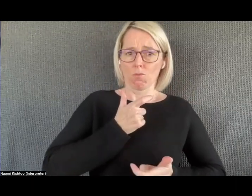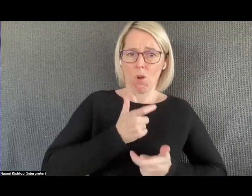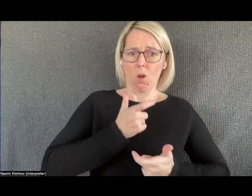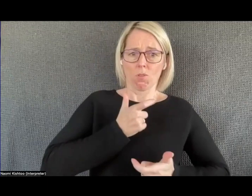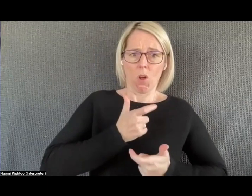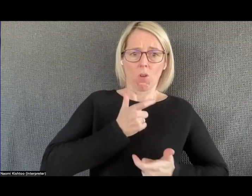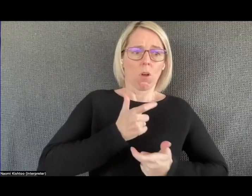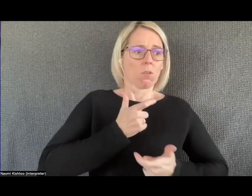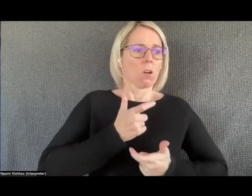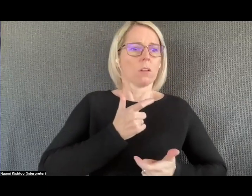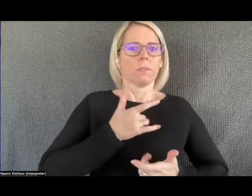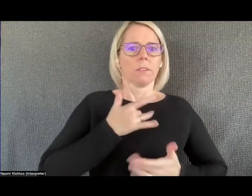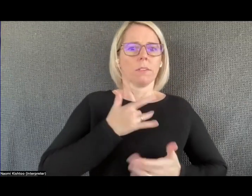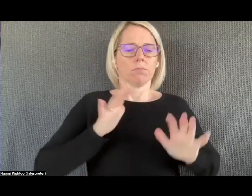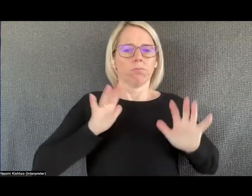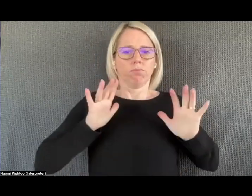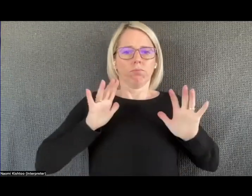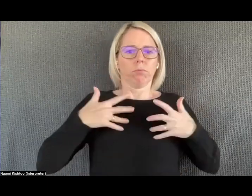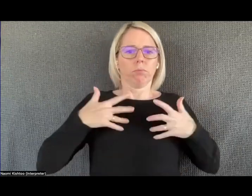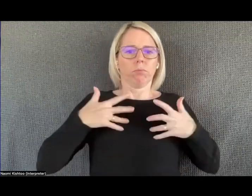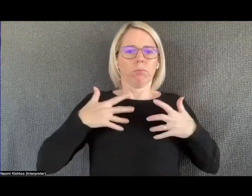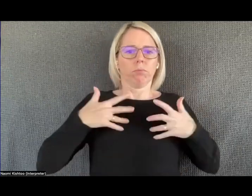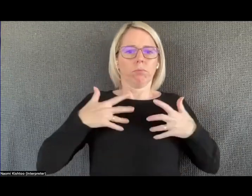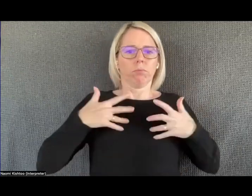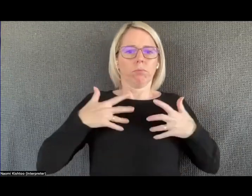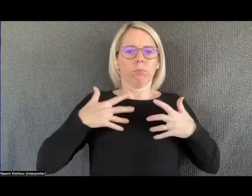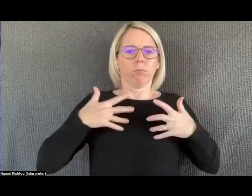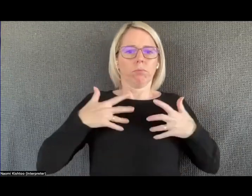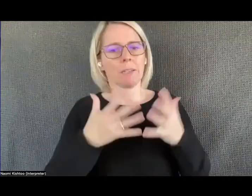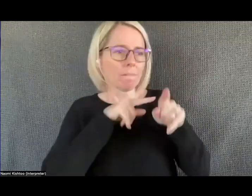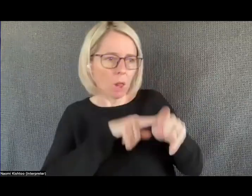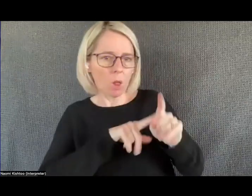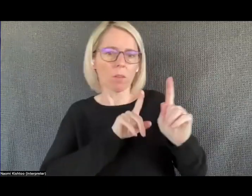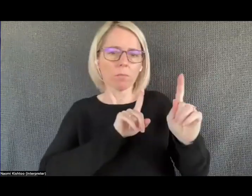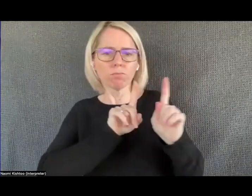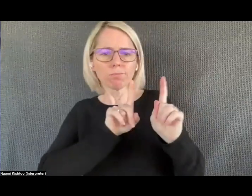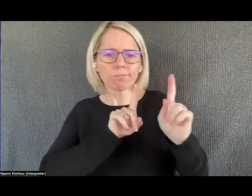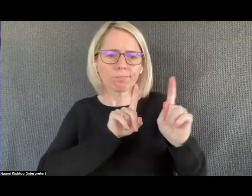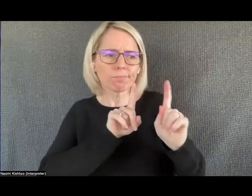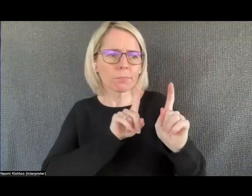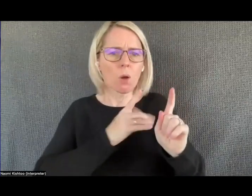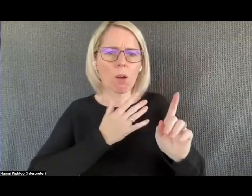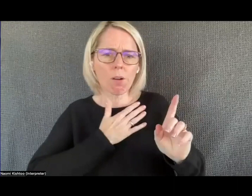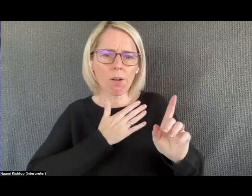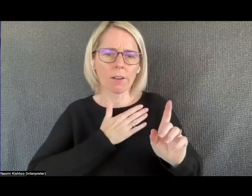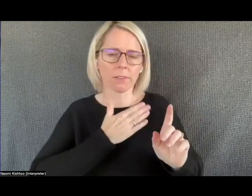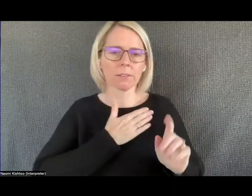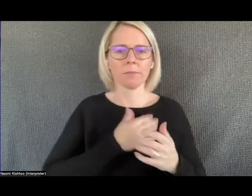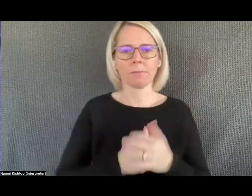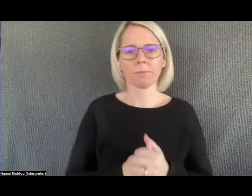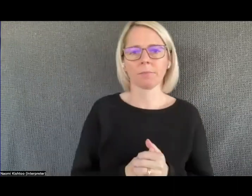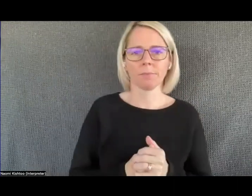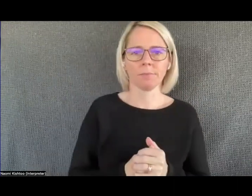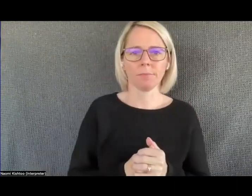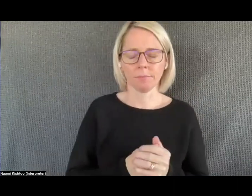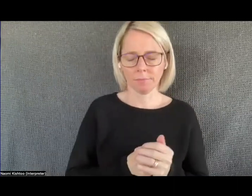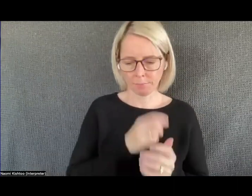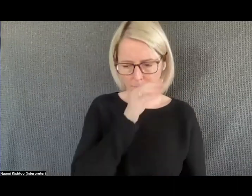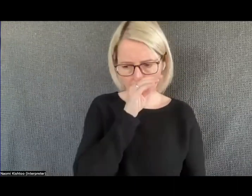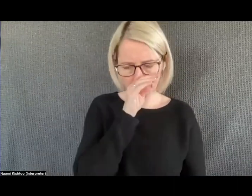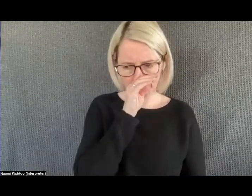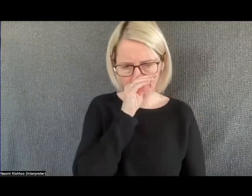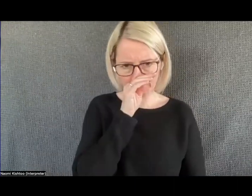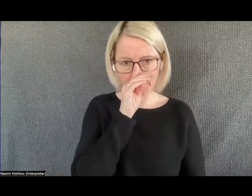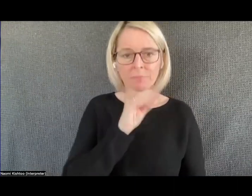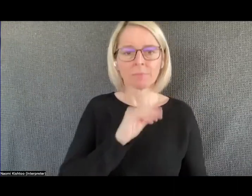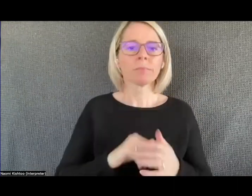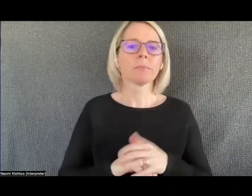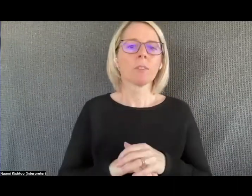The other option there would be, is to potentially come around behind them and